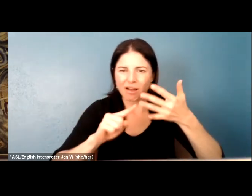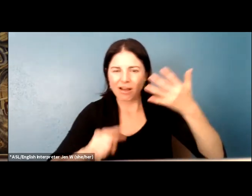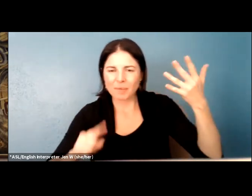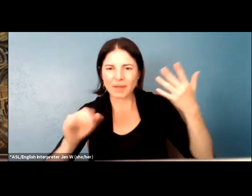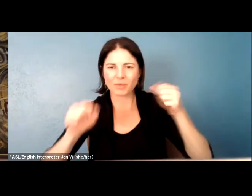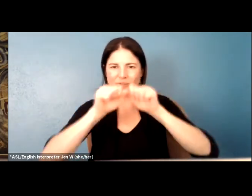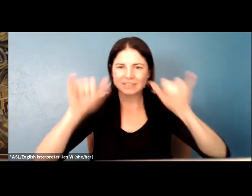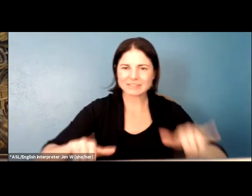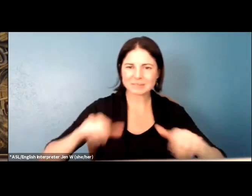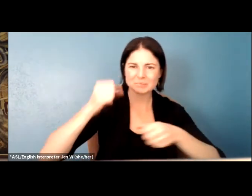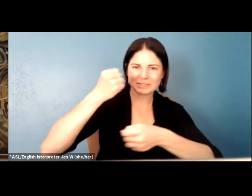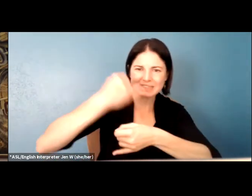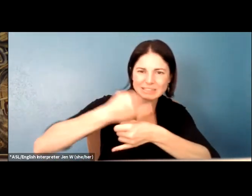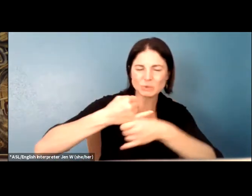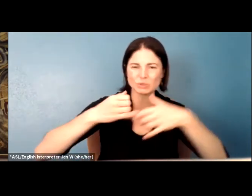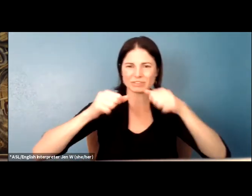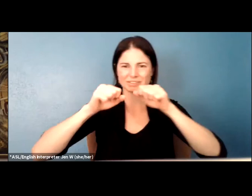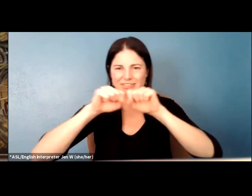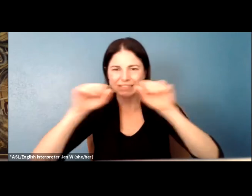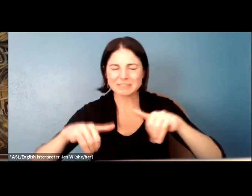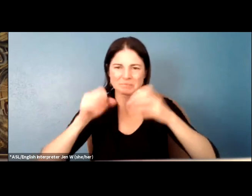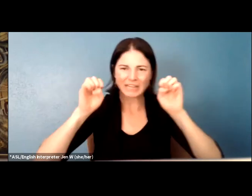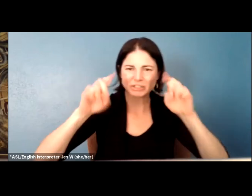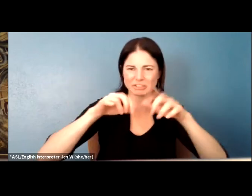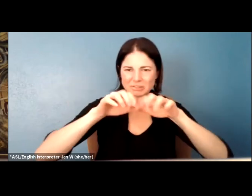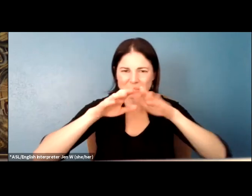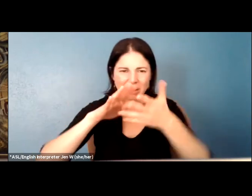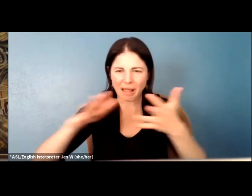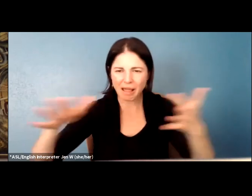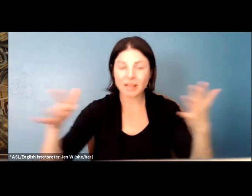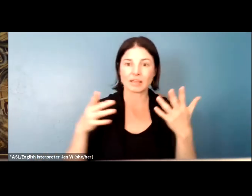that men that pay many of us and charge many of us from speaking